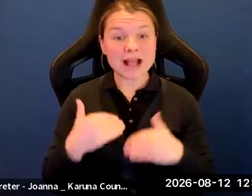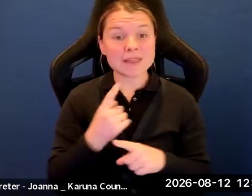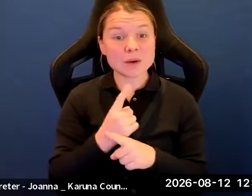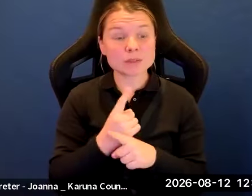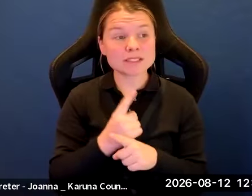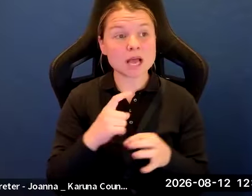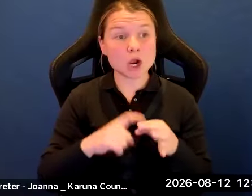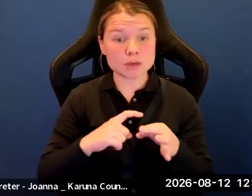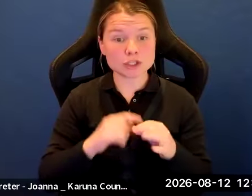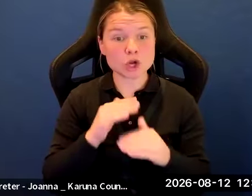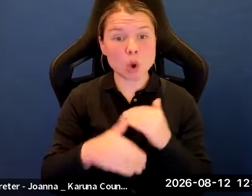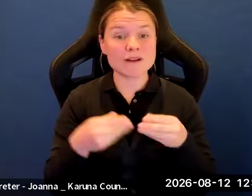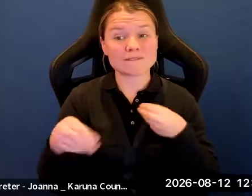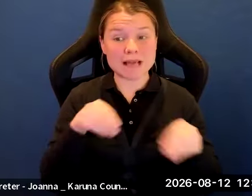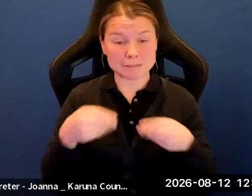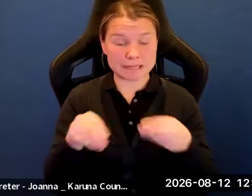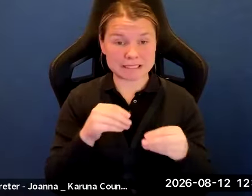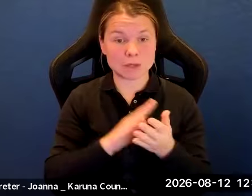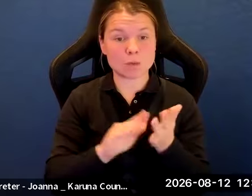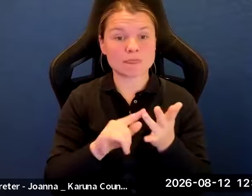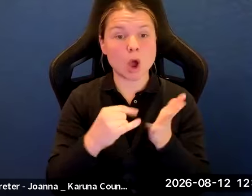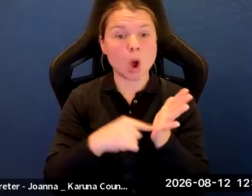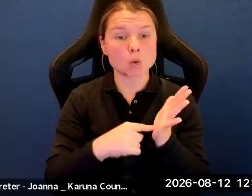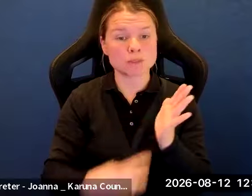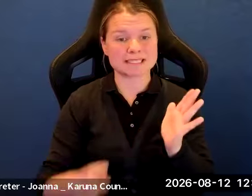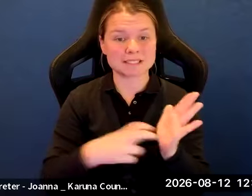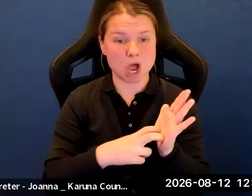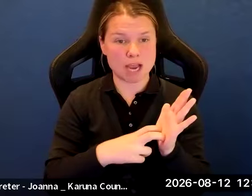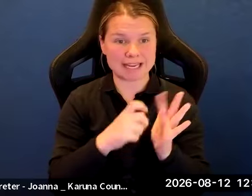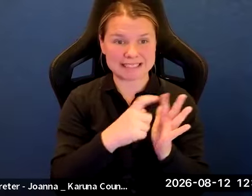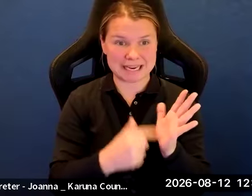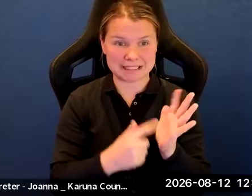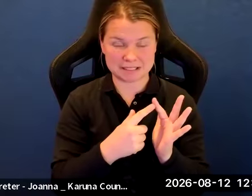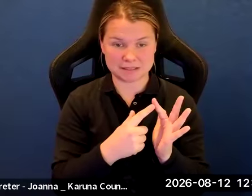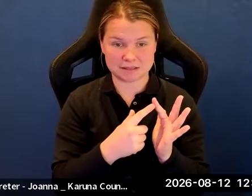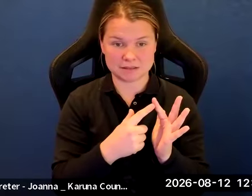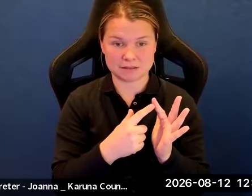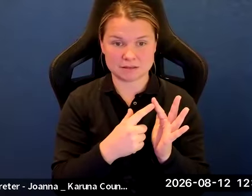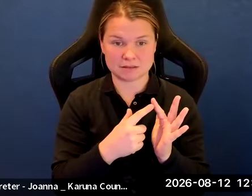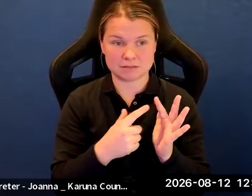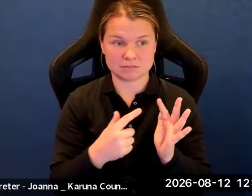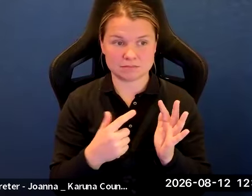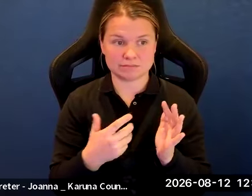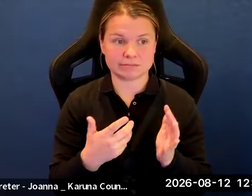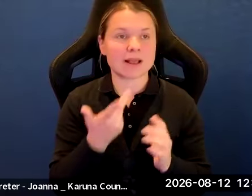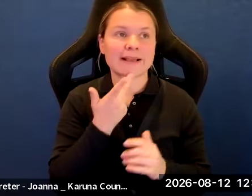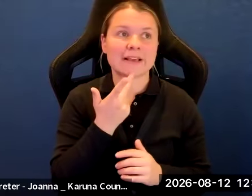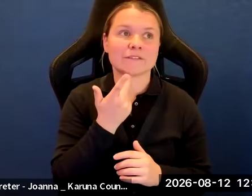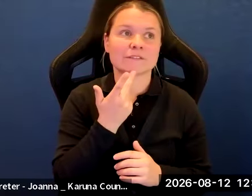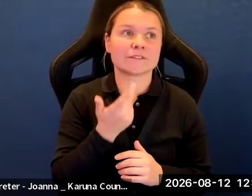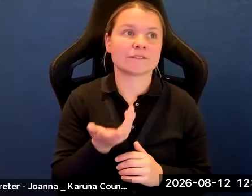So there was a question whether there was any flexibility with